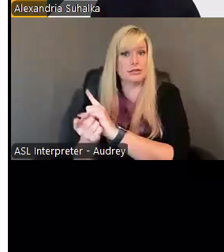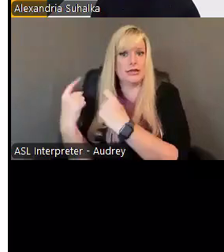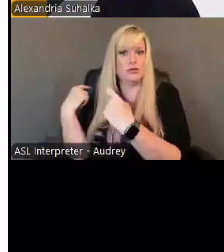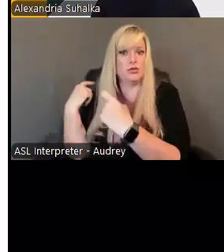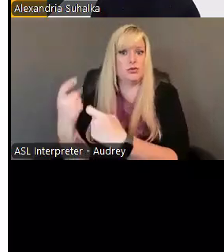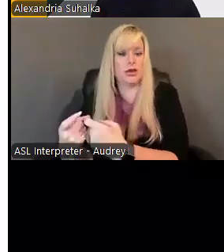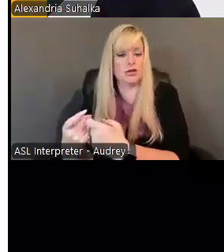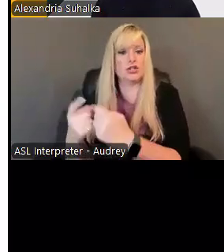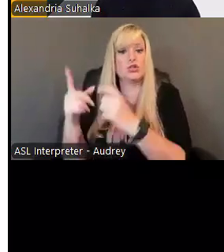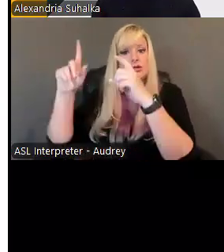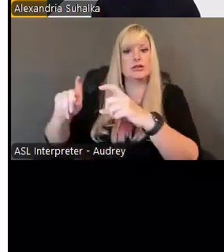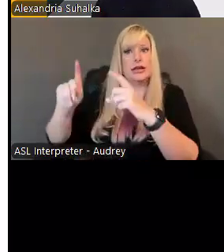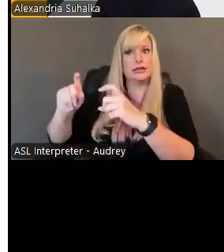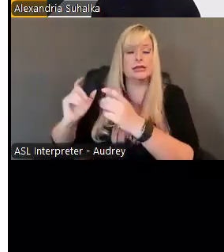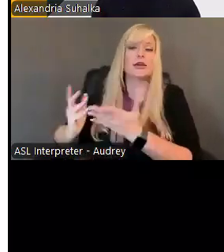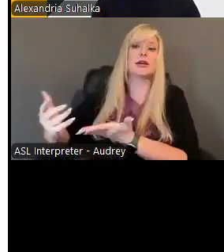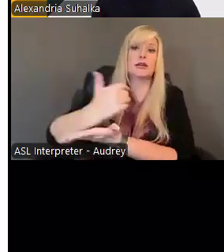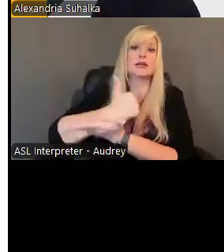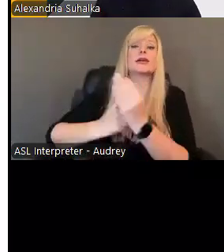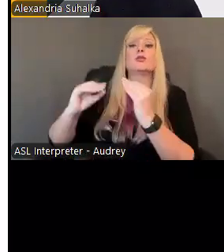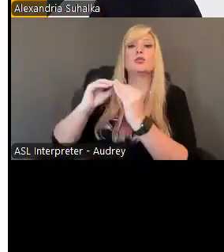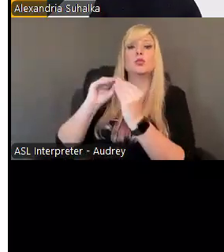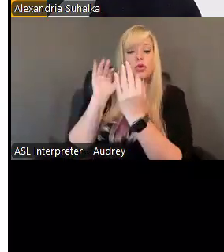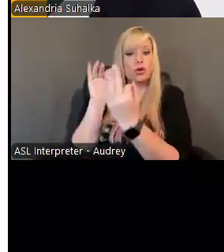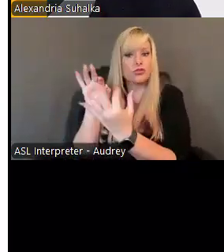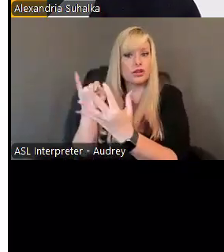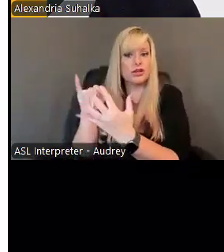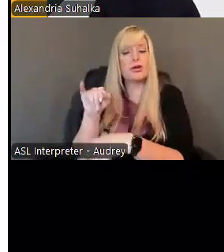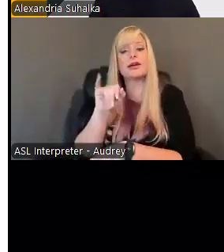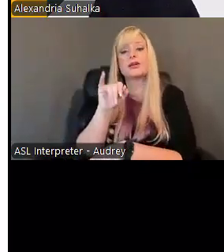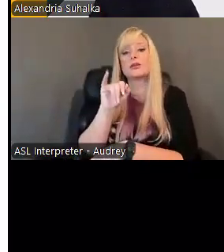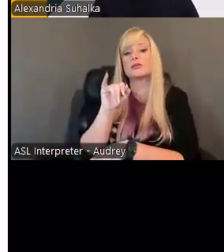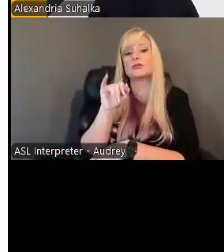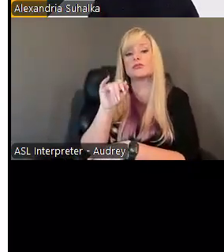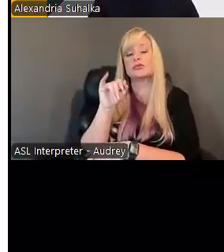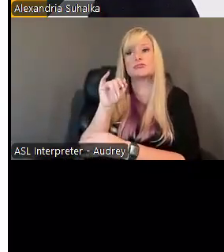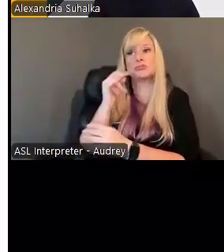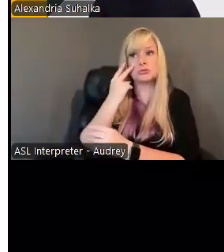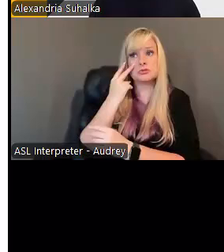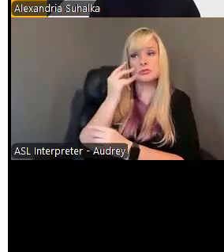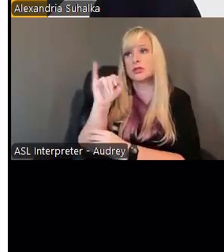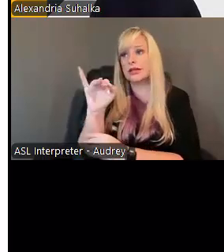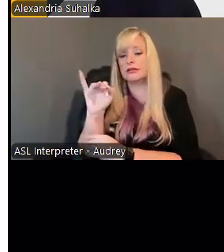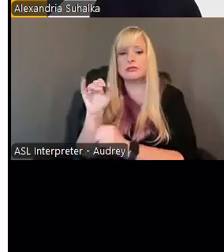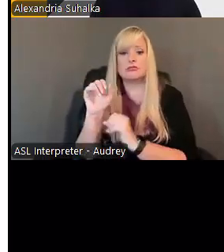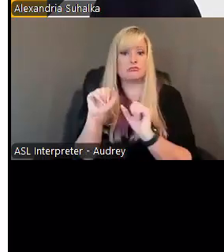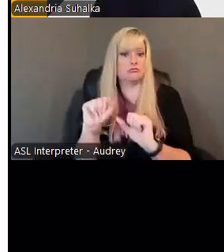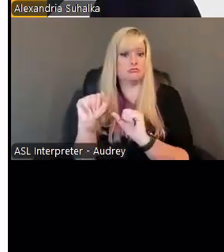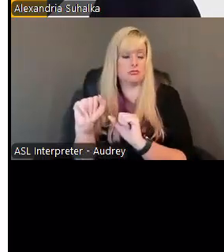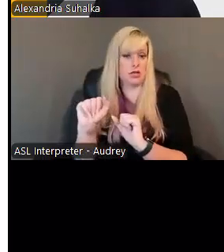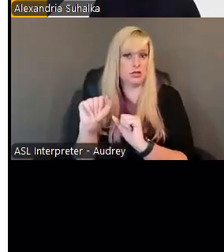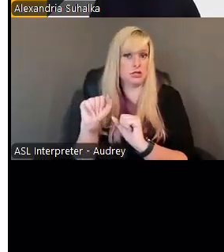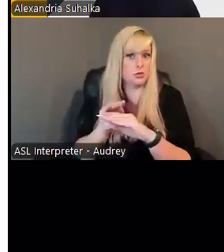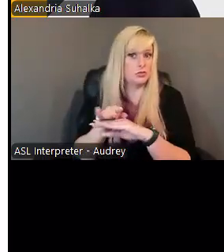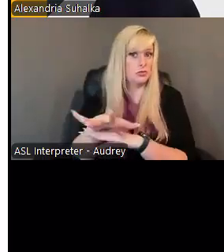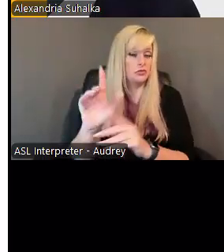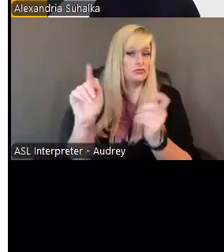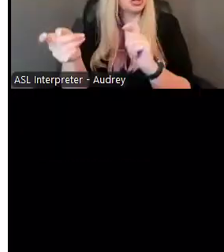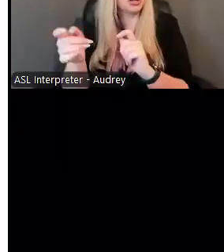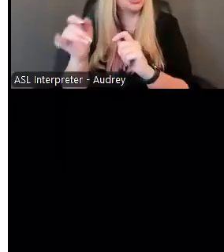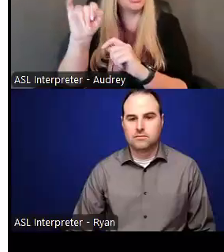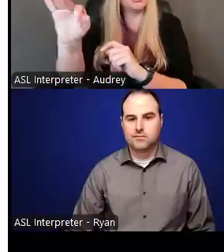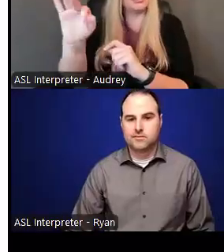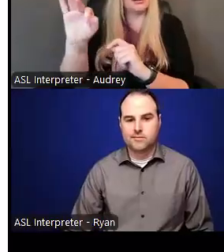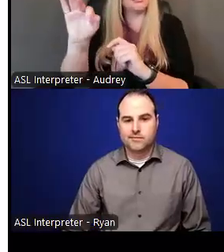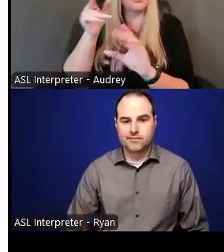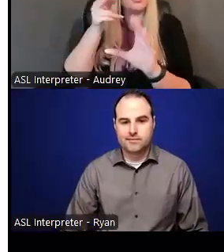feedback to see if it is feasible and if our participants could adhere to the program. And